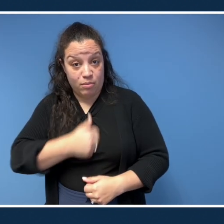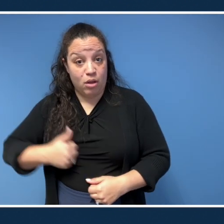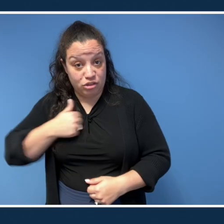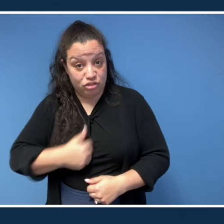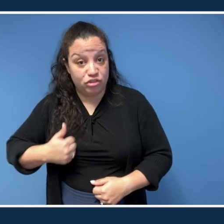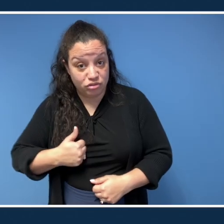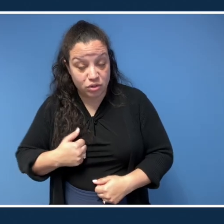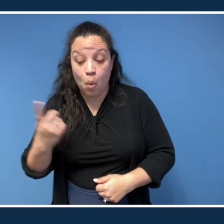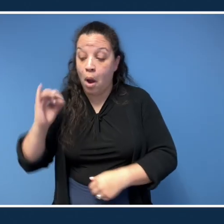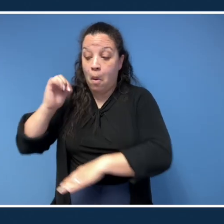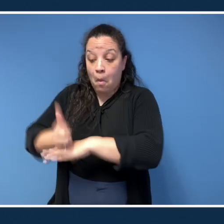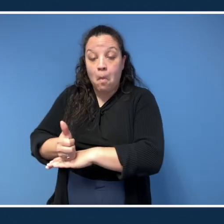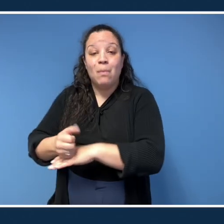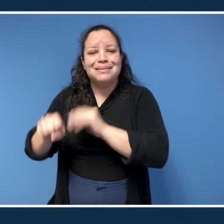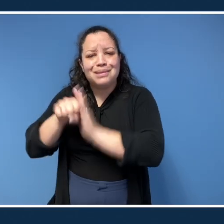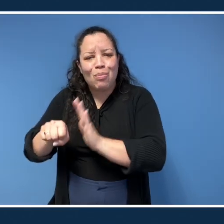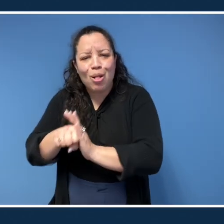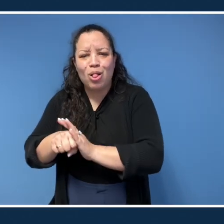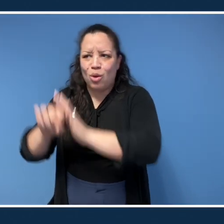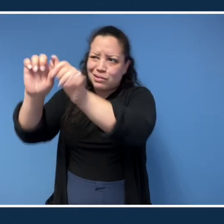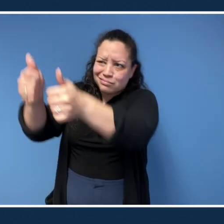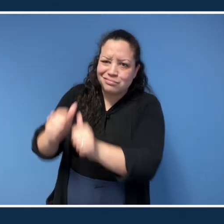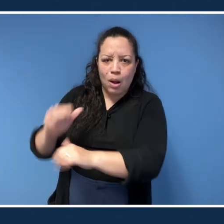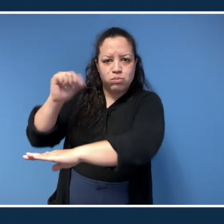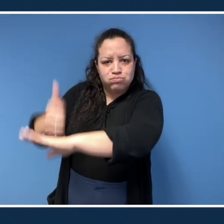have symbols or monuments and things of that nature to show to give kind of